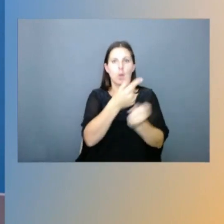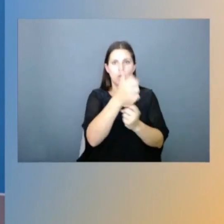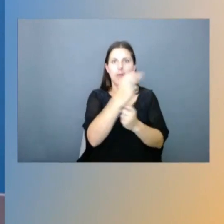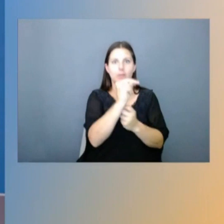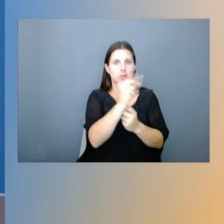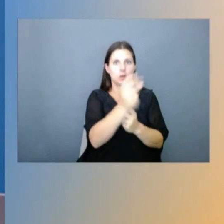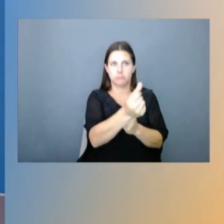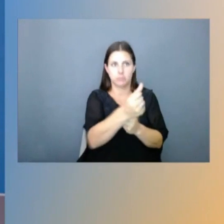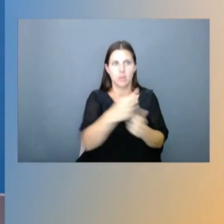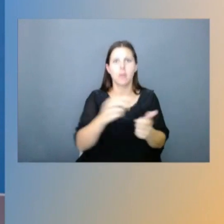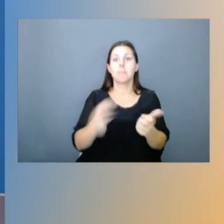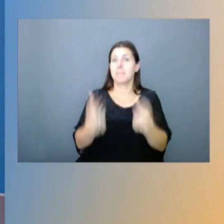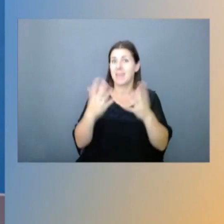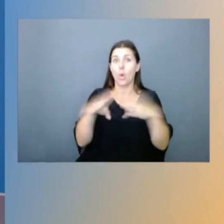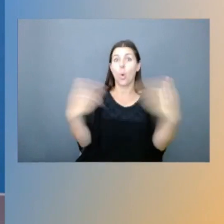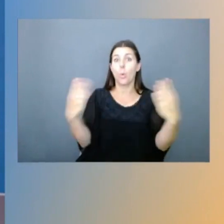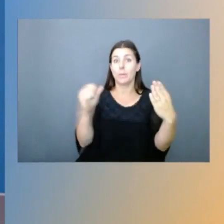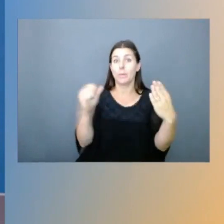community-supported Linux distributions.